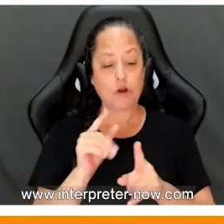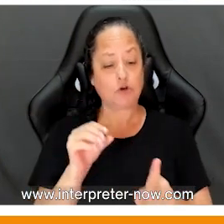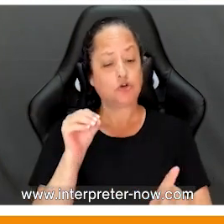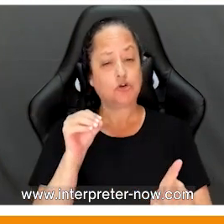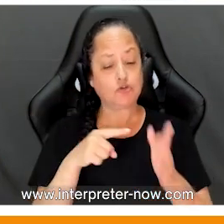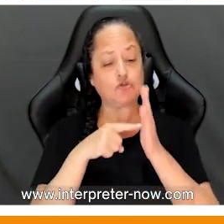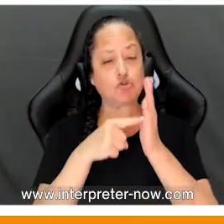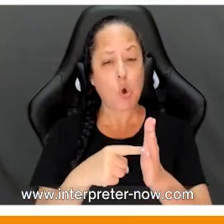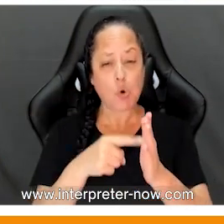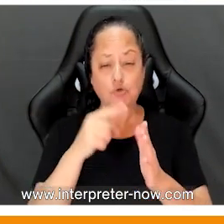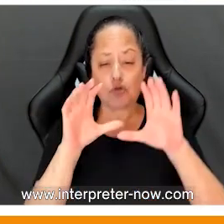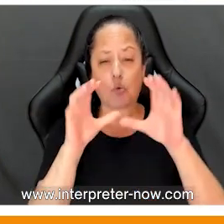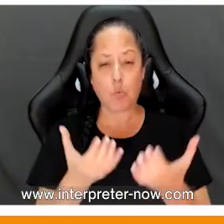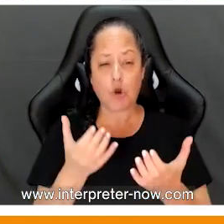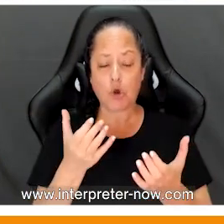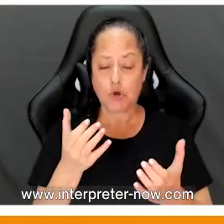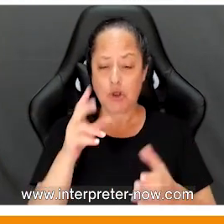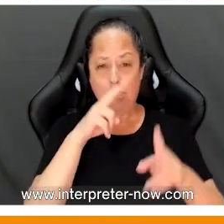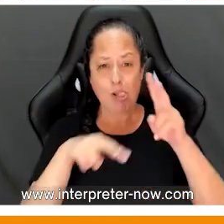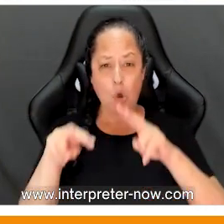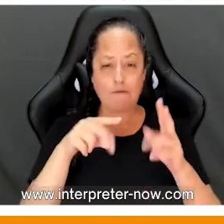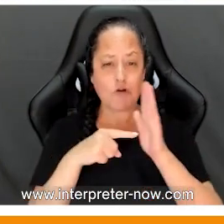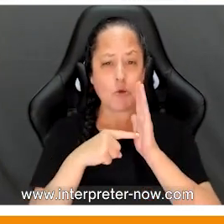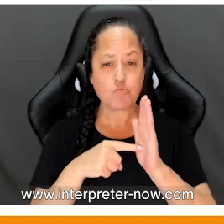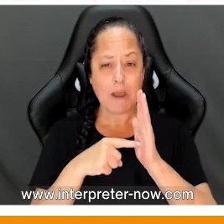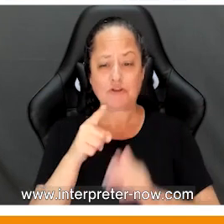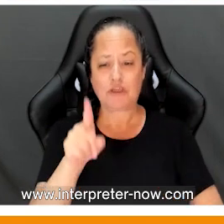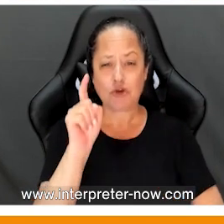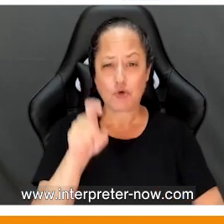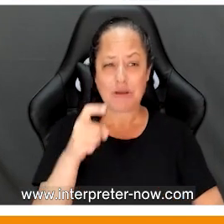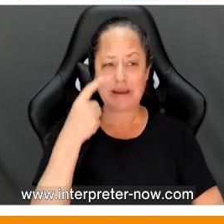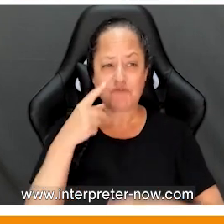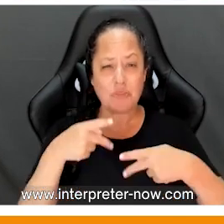look for the representation that you need, for the permission, etc., and work on some of those other steps.